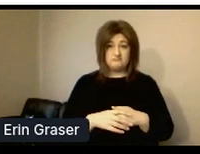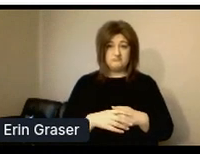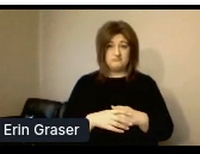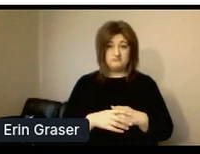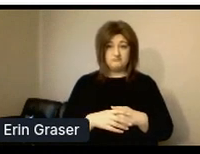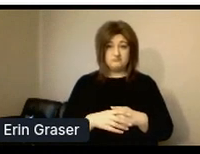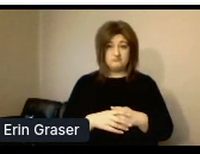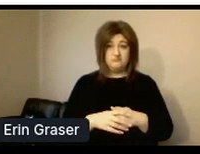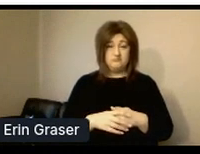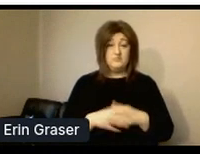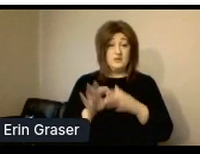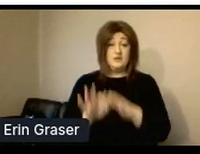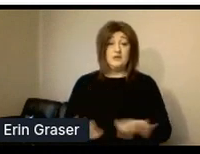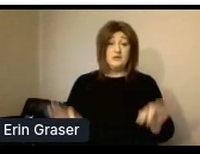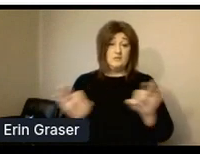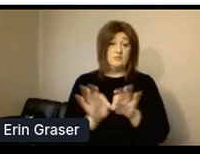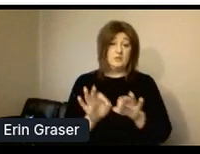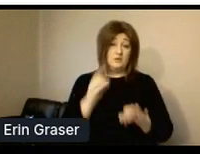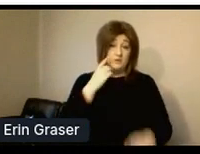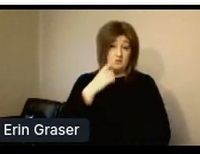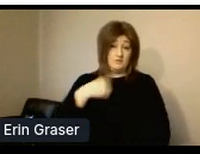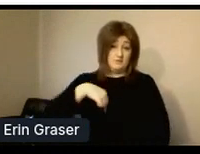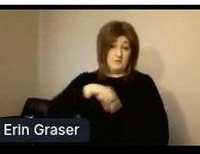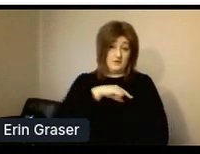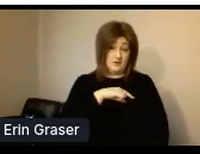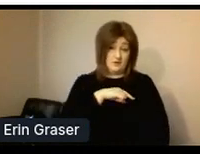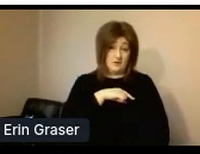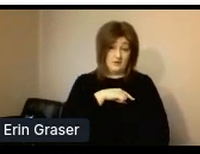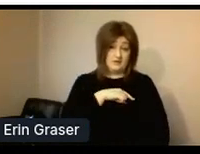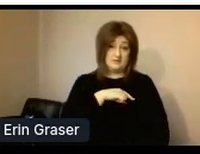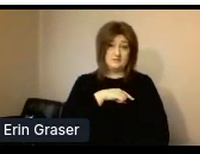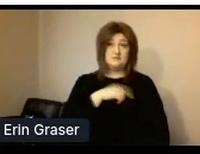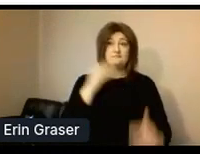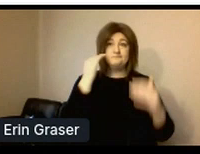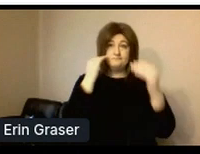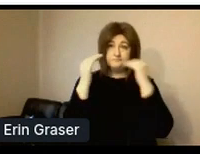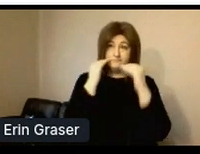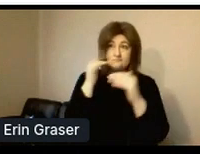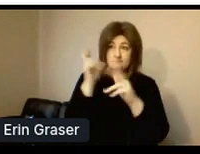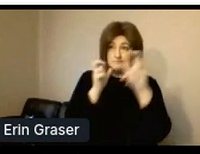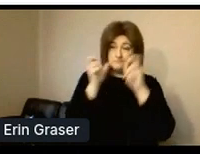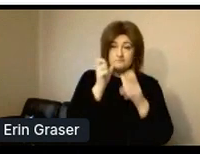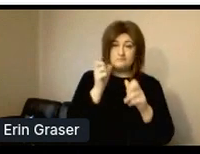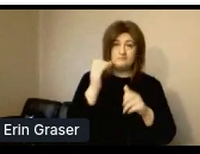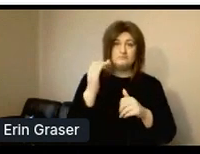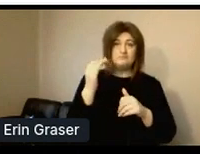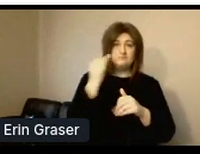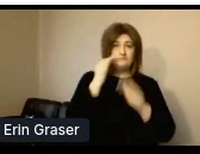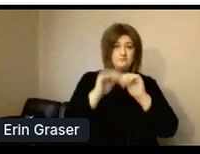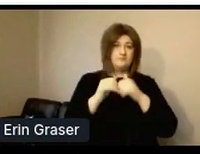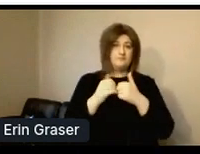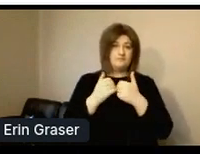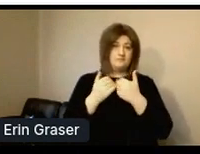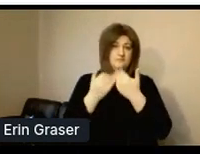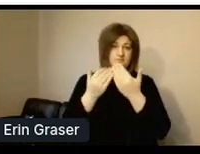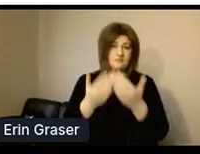So it's important for us to be informed about the ways in which white supremacy still